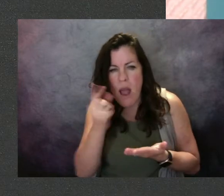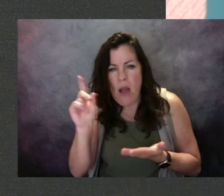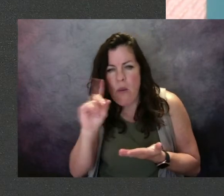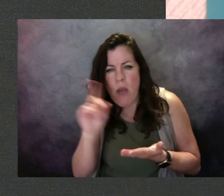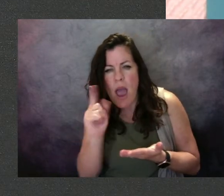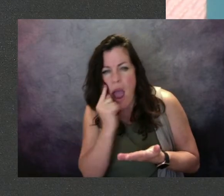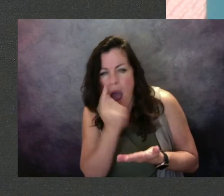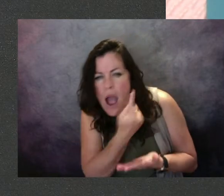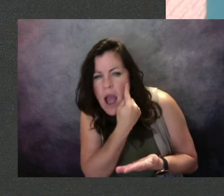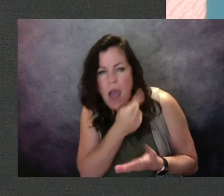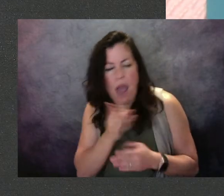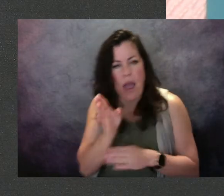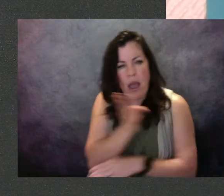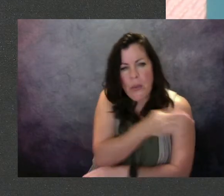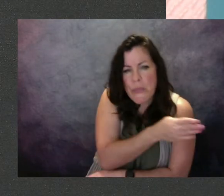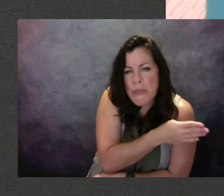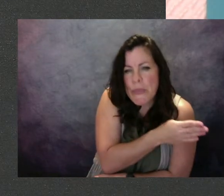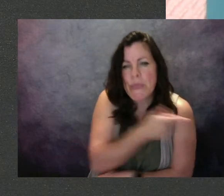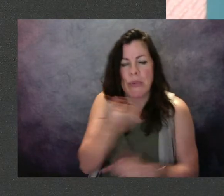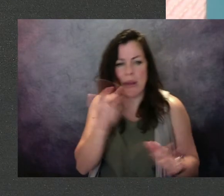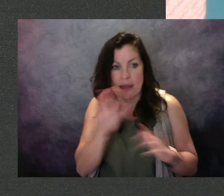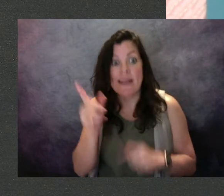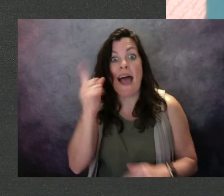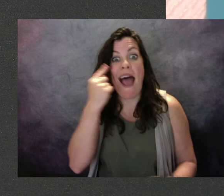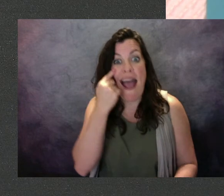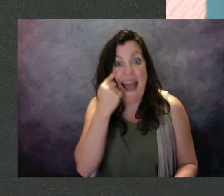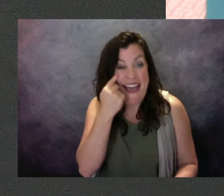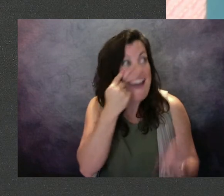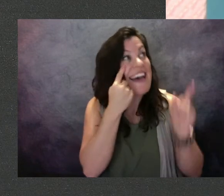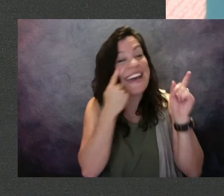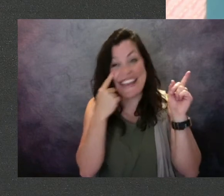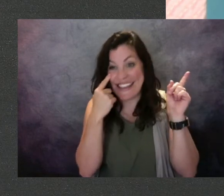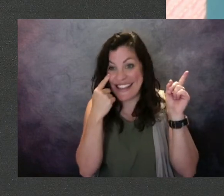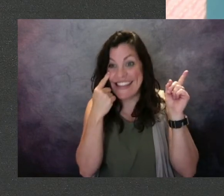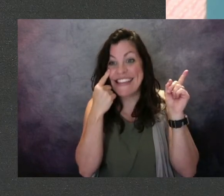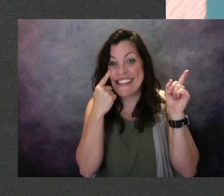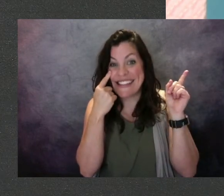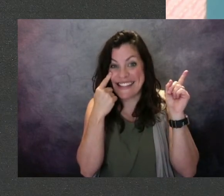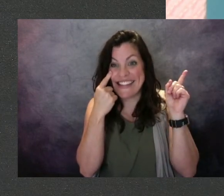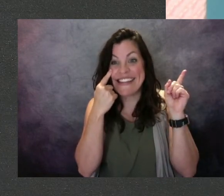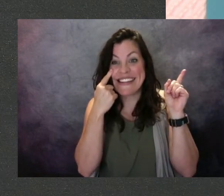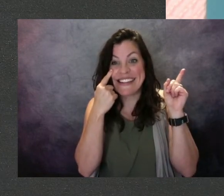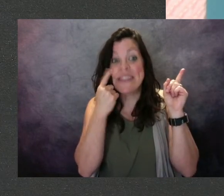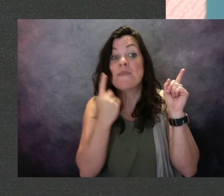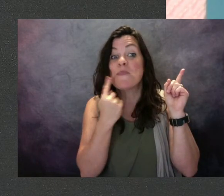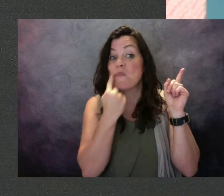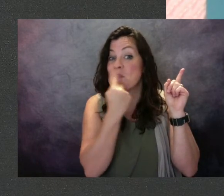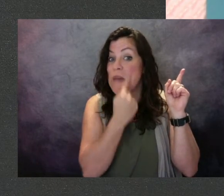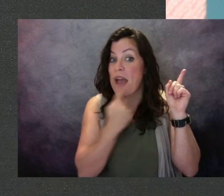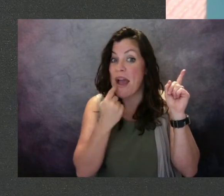just like us, you and I, right? The eye, and then you could glue something on there for their mouth, right?